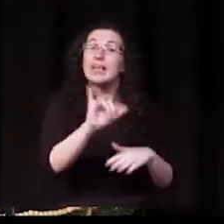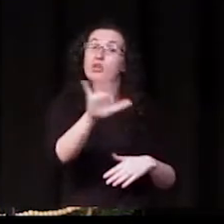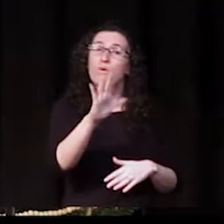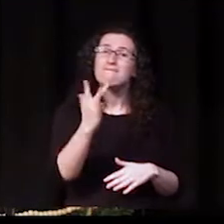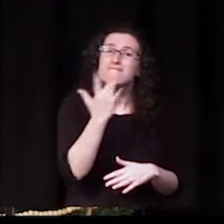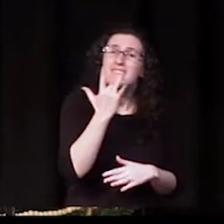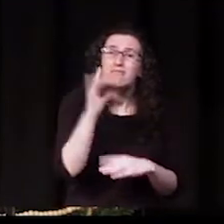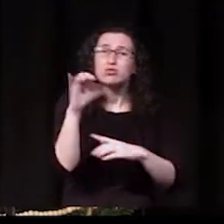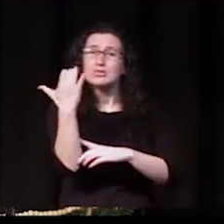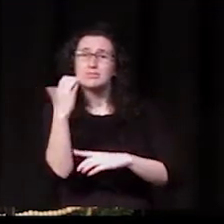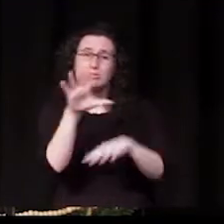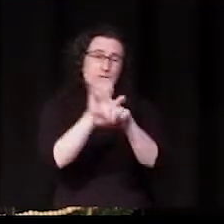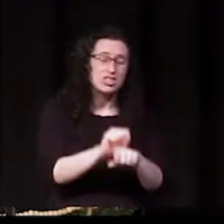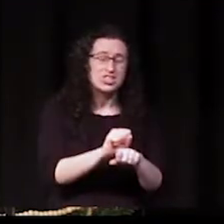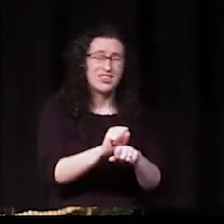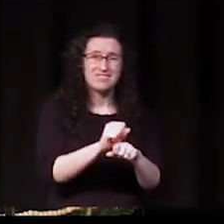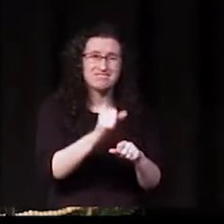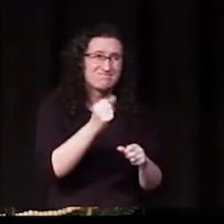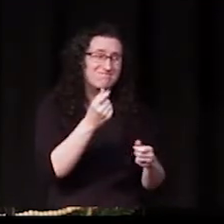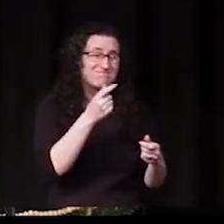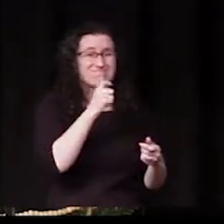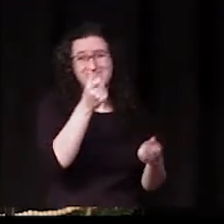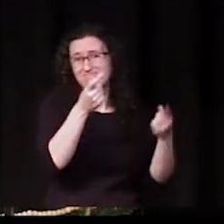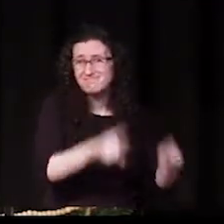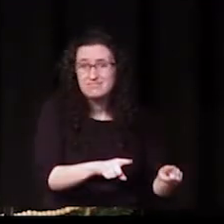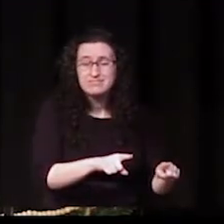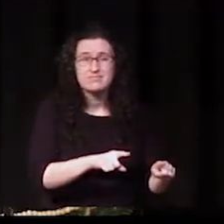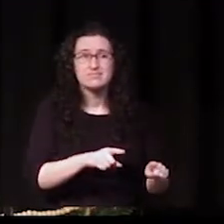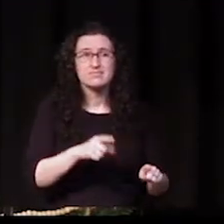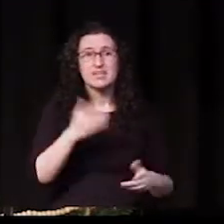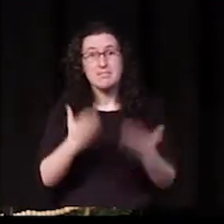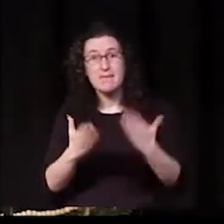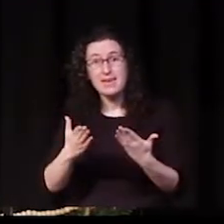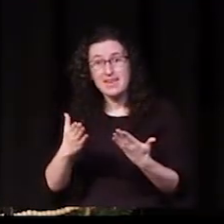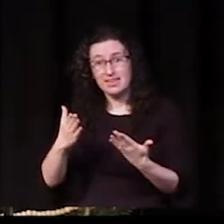places you would have been, people you would have been with.